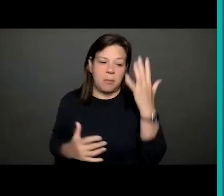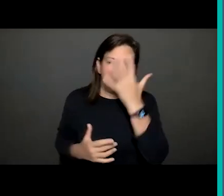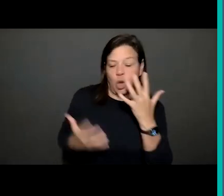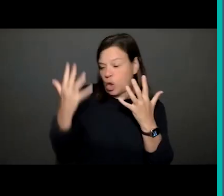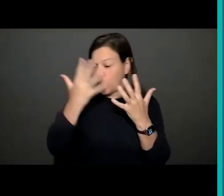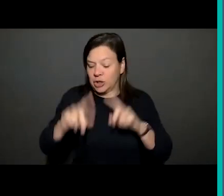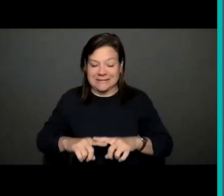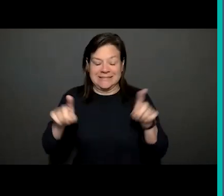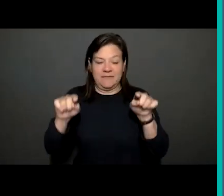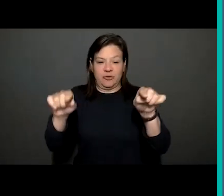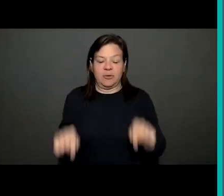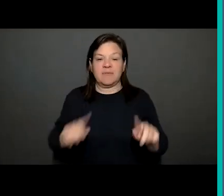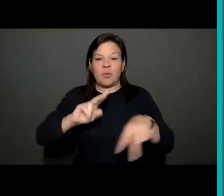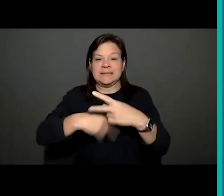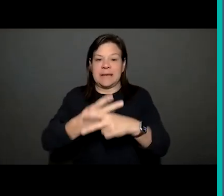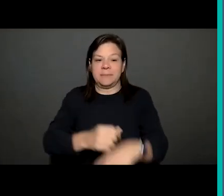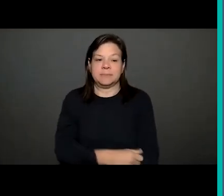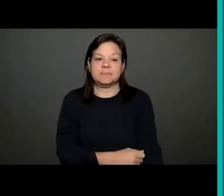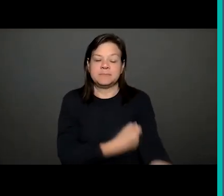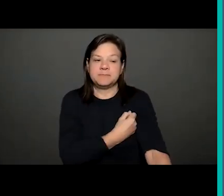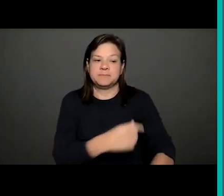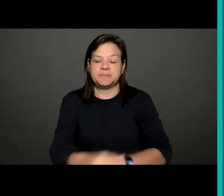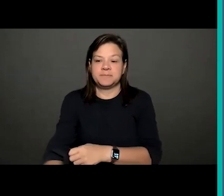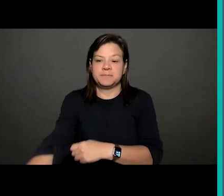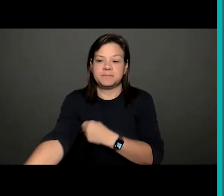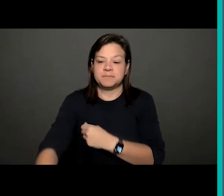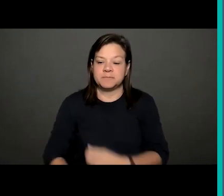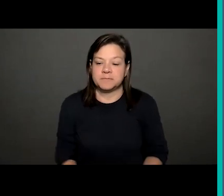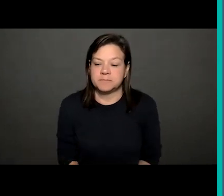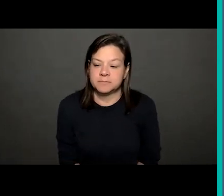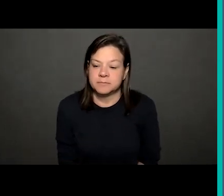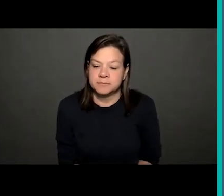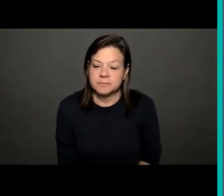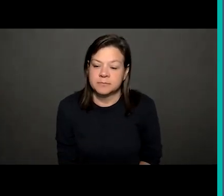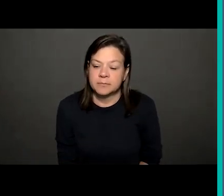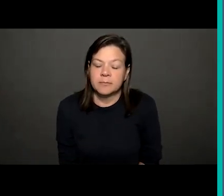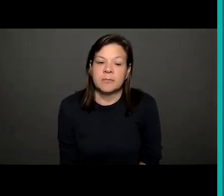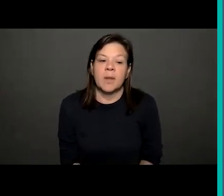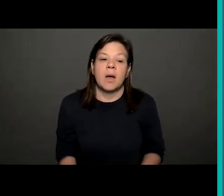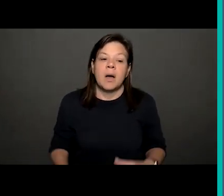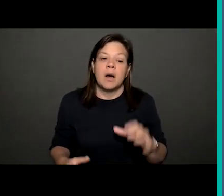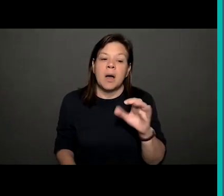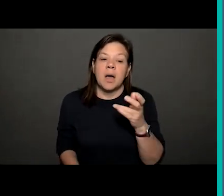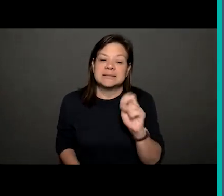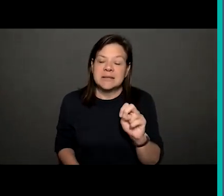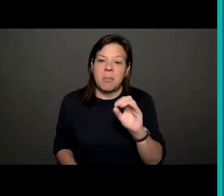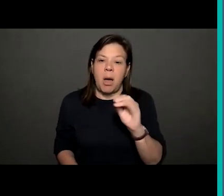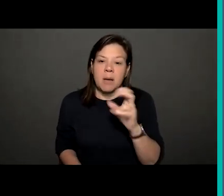AND THEN CUSTOM OBJECT PROPERTIES. DECIDE WHAT INFORMATION IS STORED FOR INDIVIDUAL CUSTOM OBJECT RECORD.